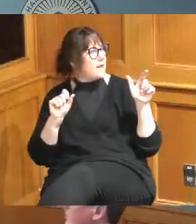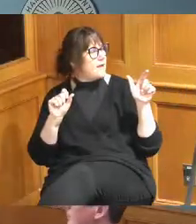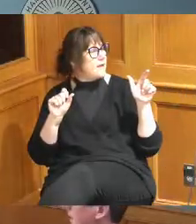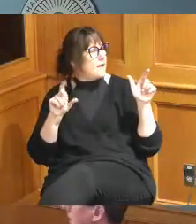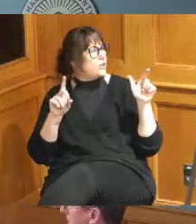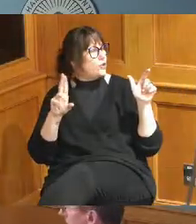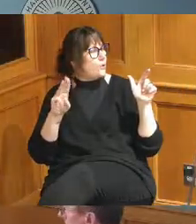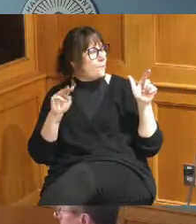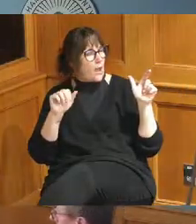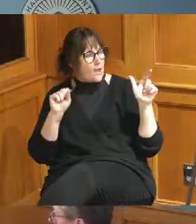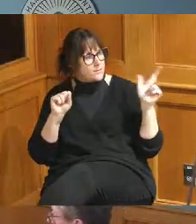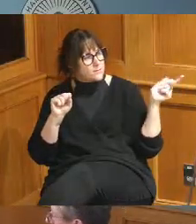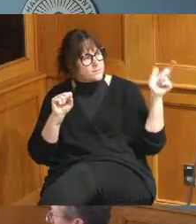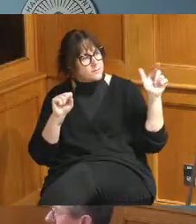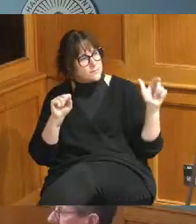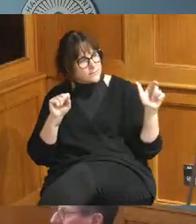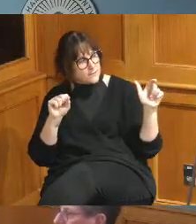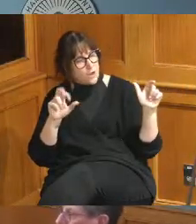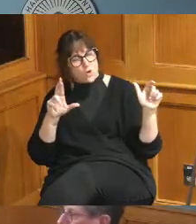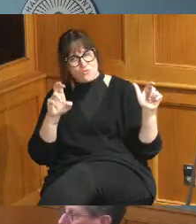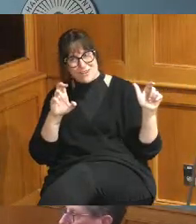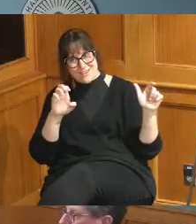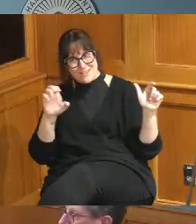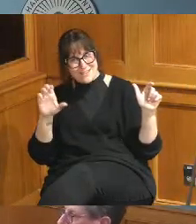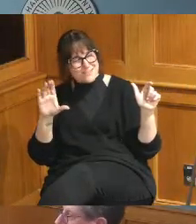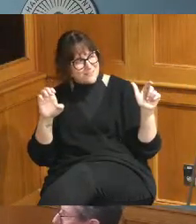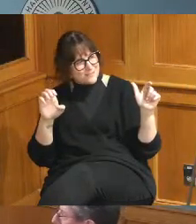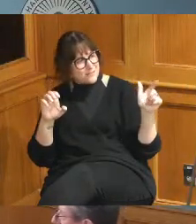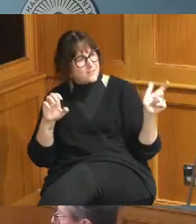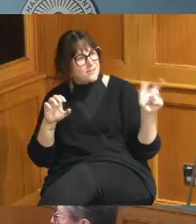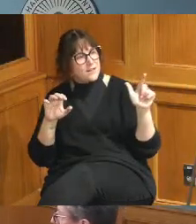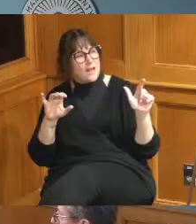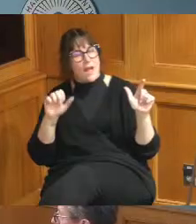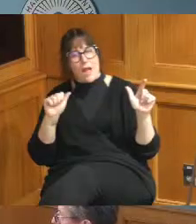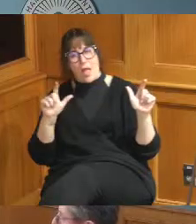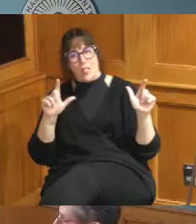Commissioner Hamilton County Commissioner Alicia ree Jeff Aluotto County Administrator